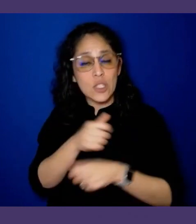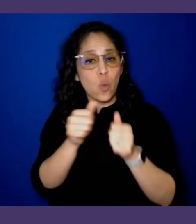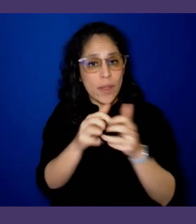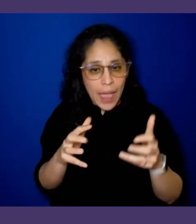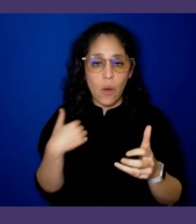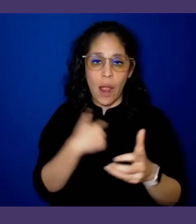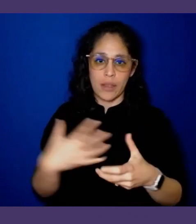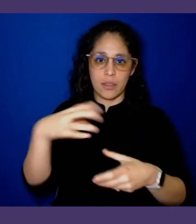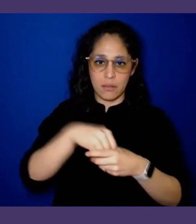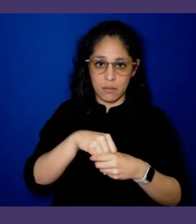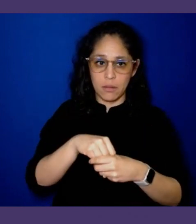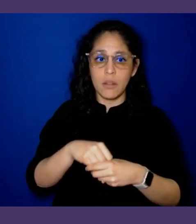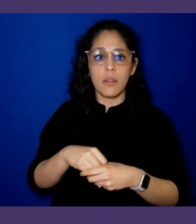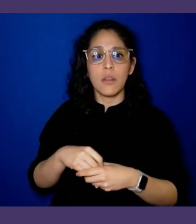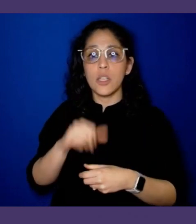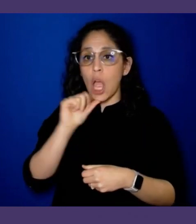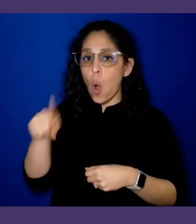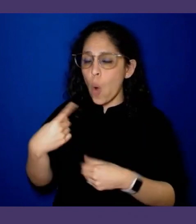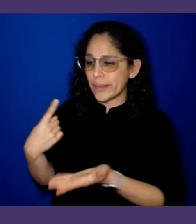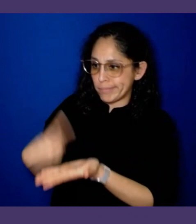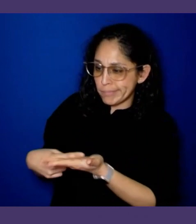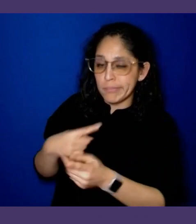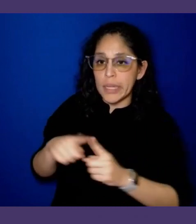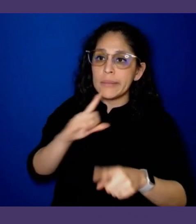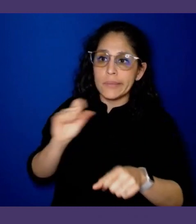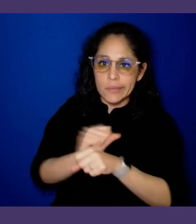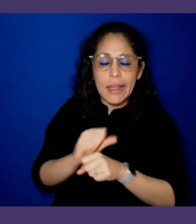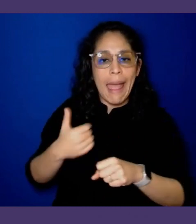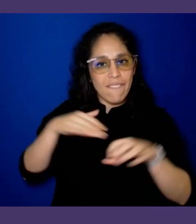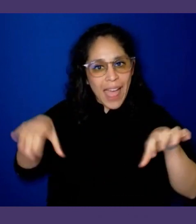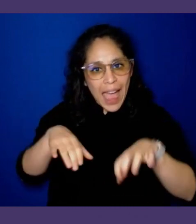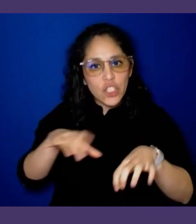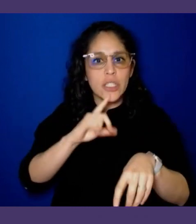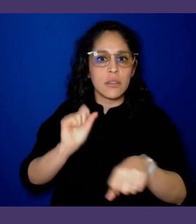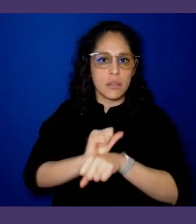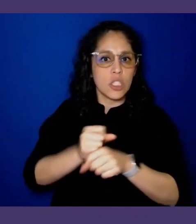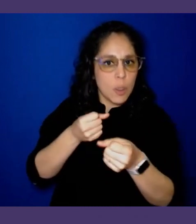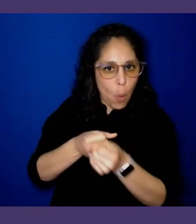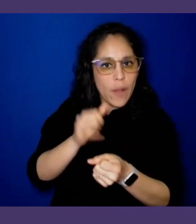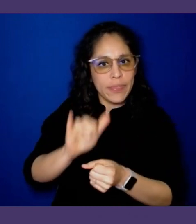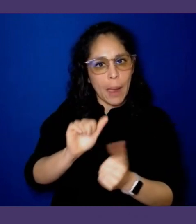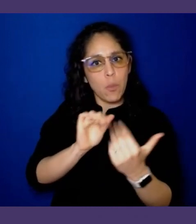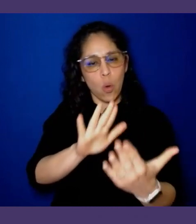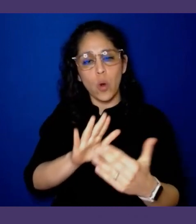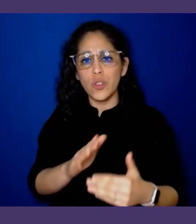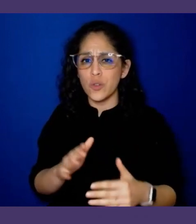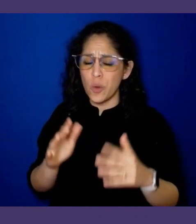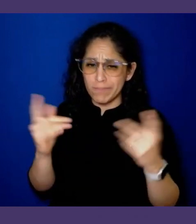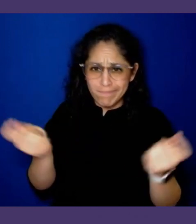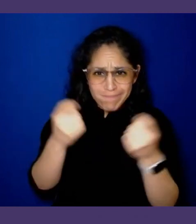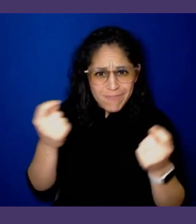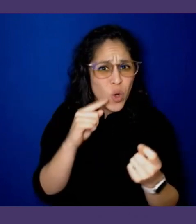but putting actions behind that, so cheers to all of you. Thank you for doing that and continuing to do that hopefully in the future.